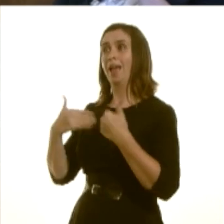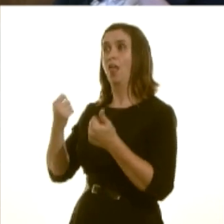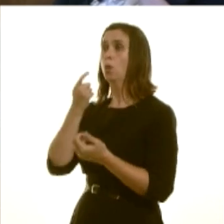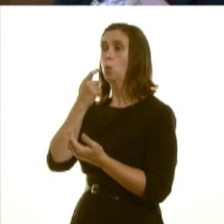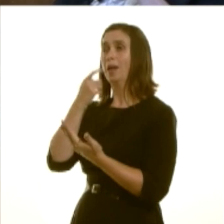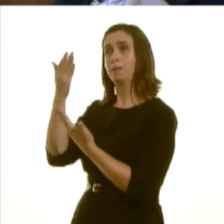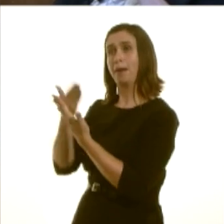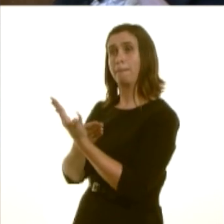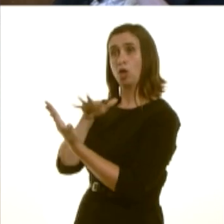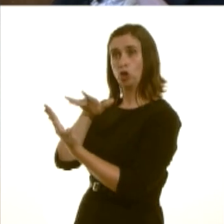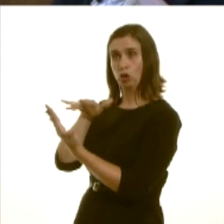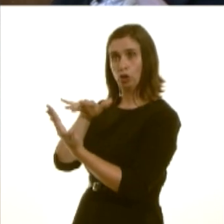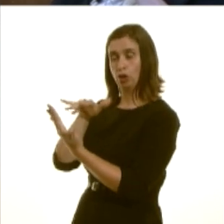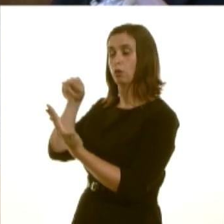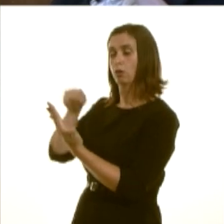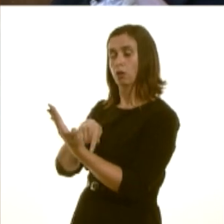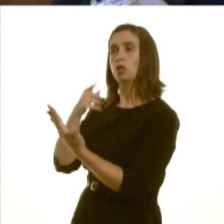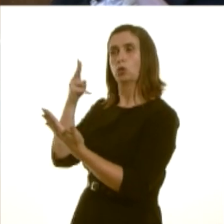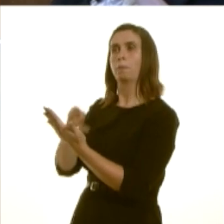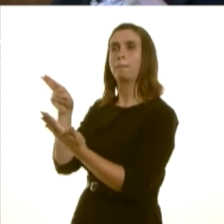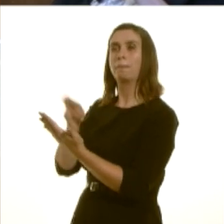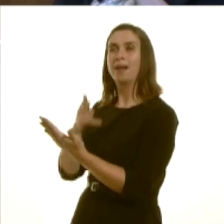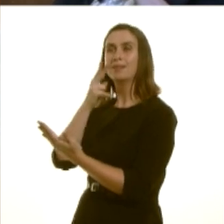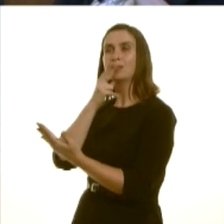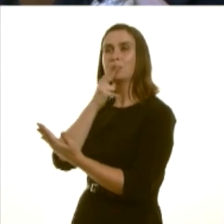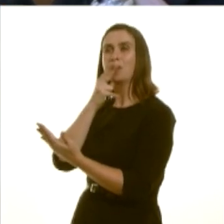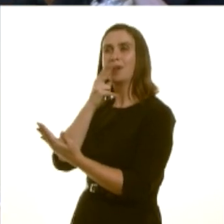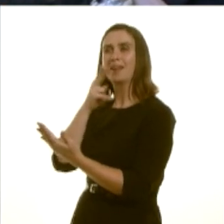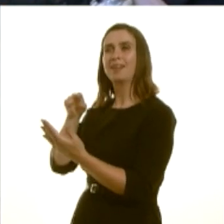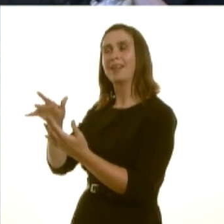there are proposals to ban smoking in certain non-enclosed public places, including school